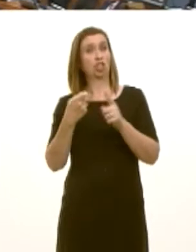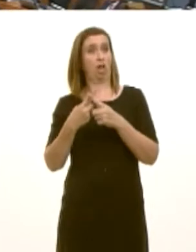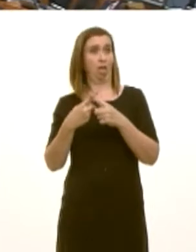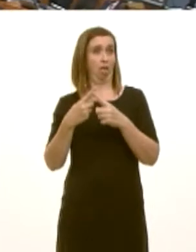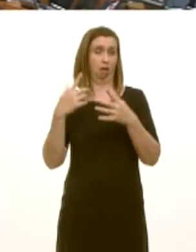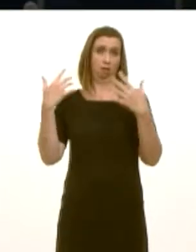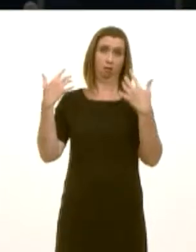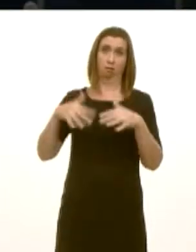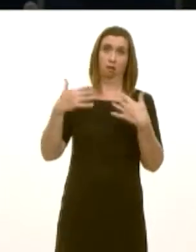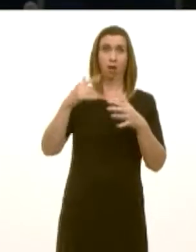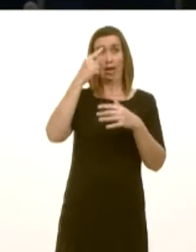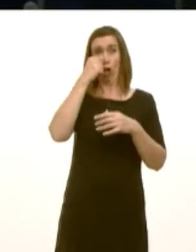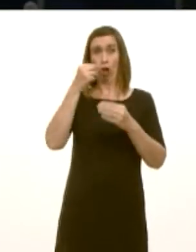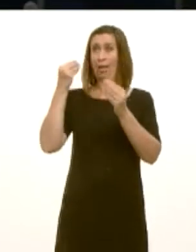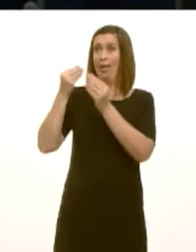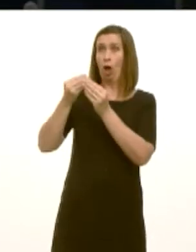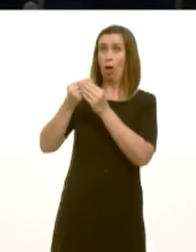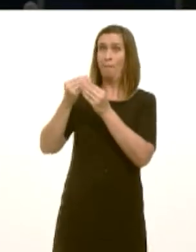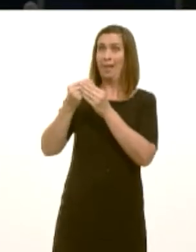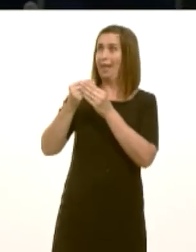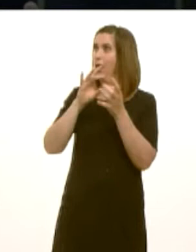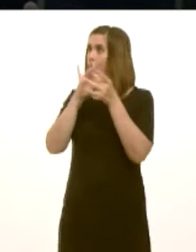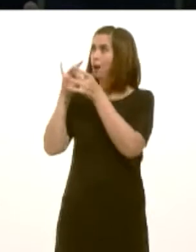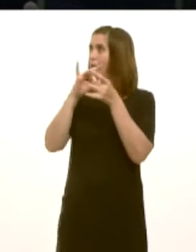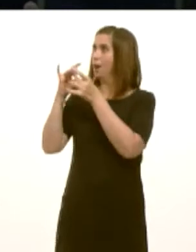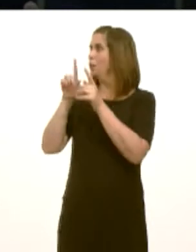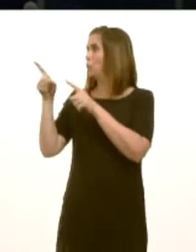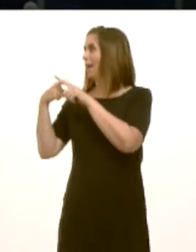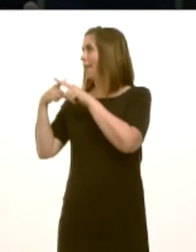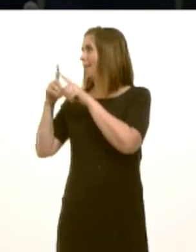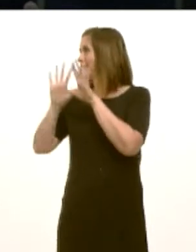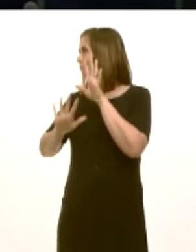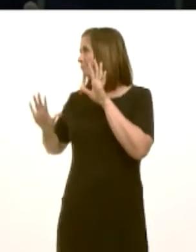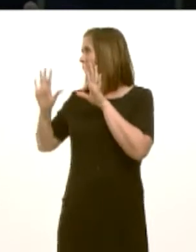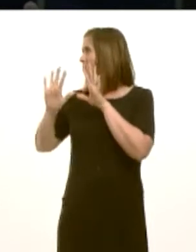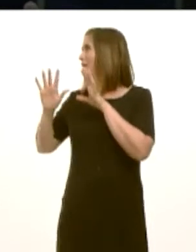look eastward for economic growth, but also westward, but many authorities and individuals